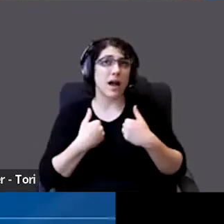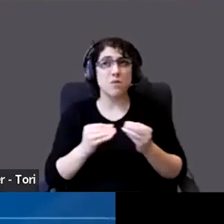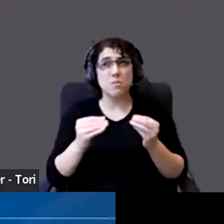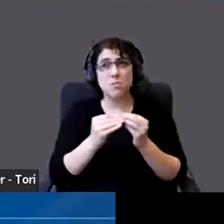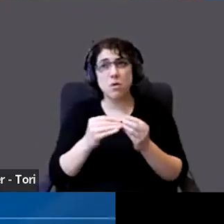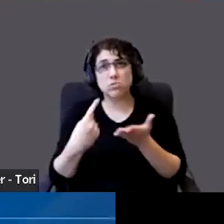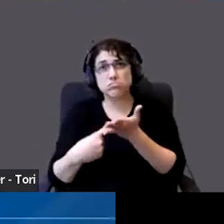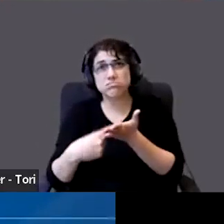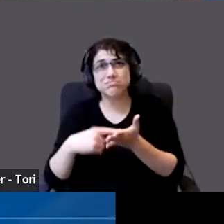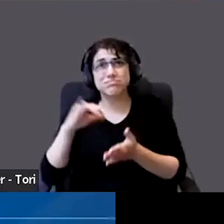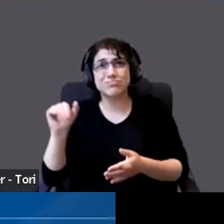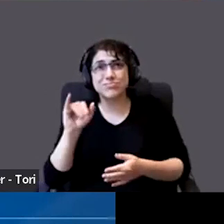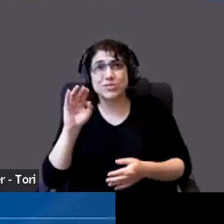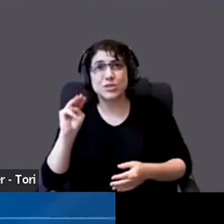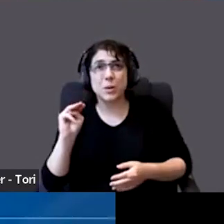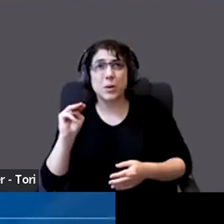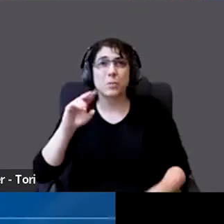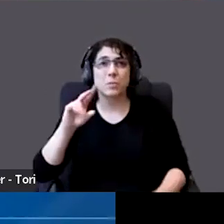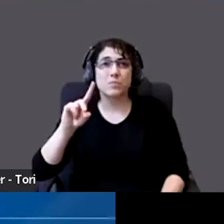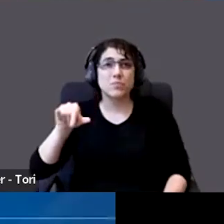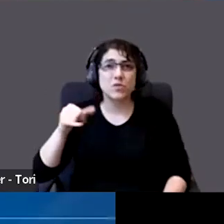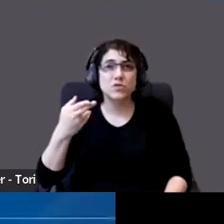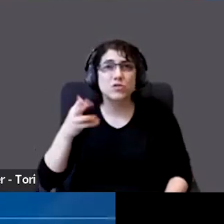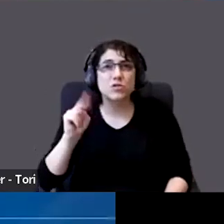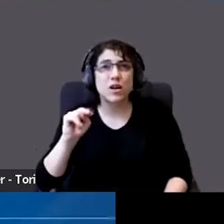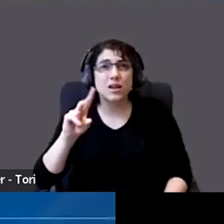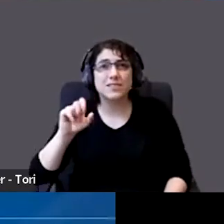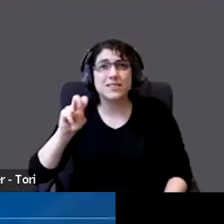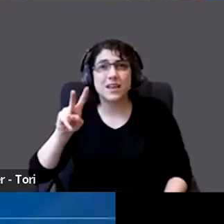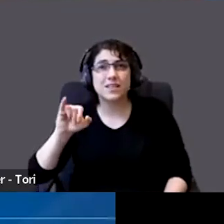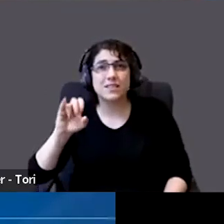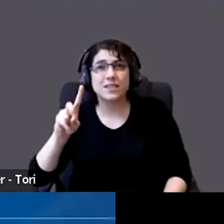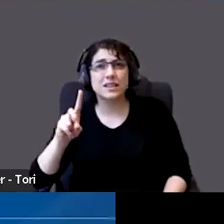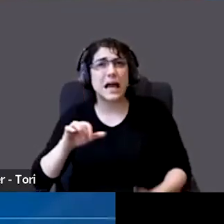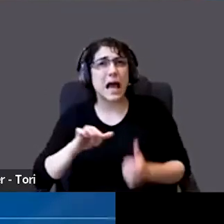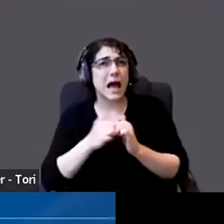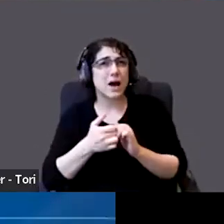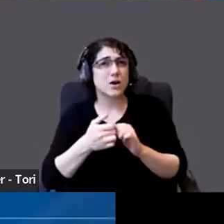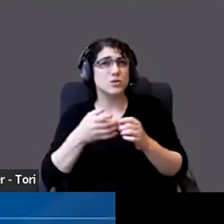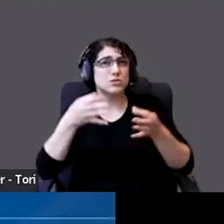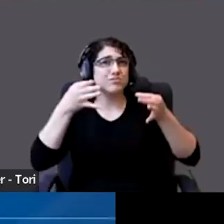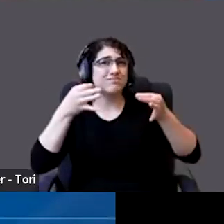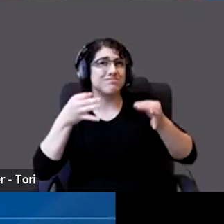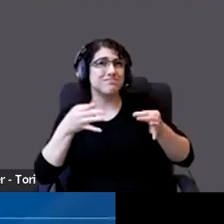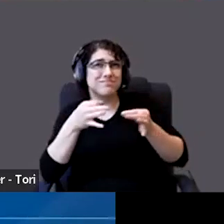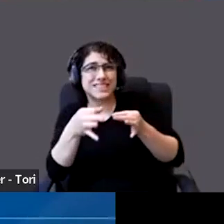and David about how we may define a somewhat broader scope